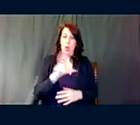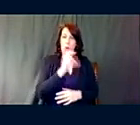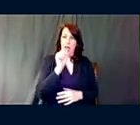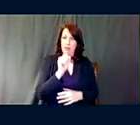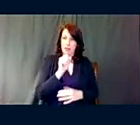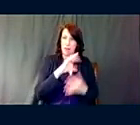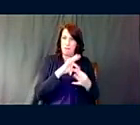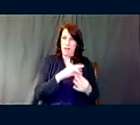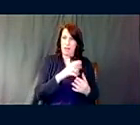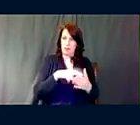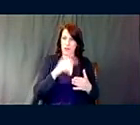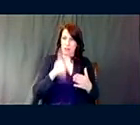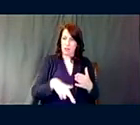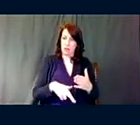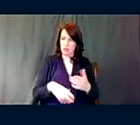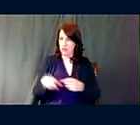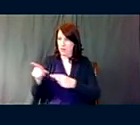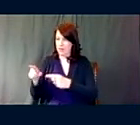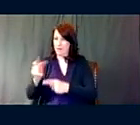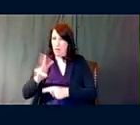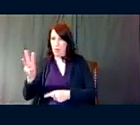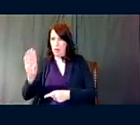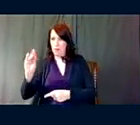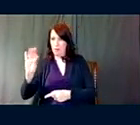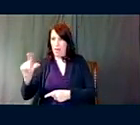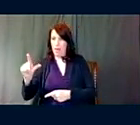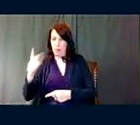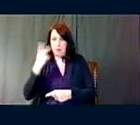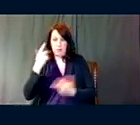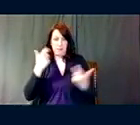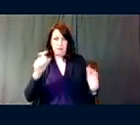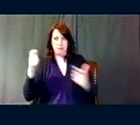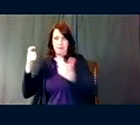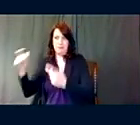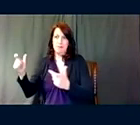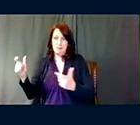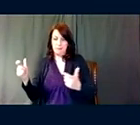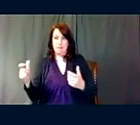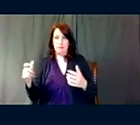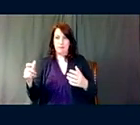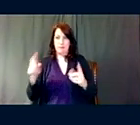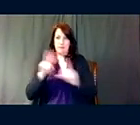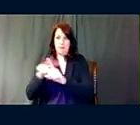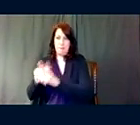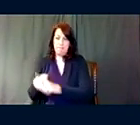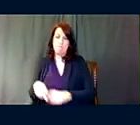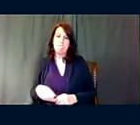OUR PRELIMINARY U.S.-BASED RESULTS TO IMMEDIATE SCALEUP IN